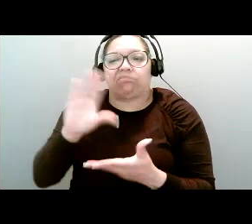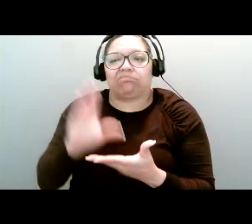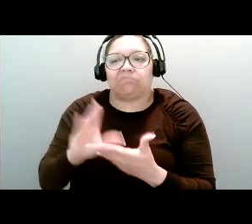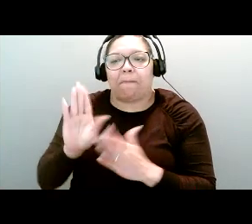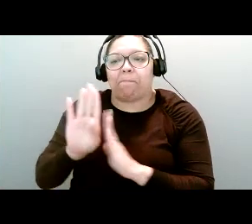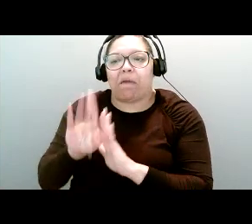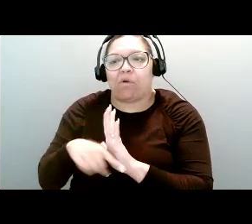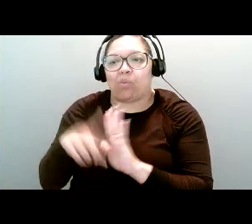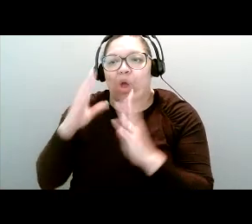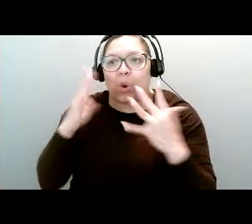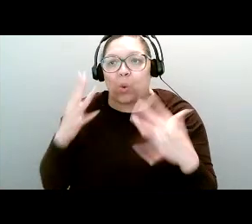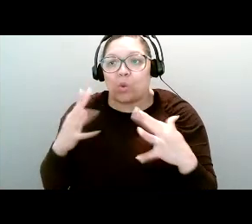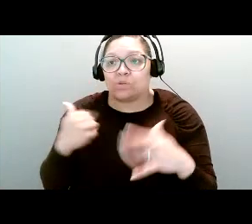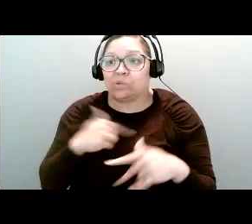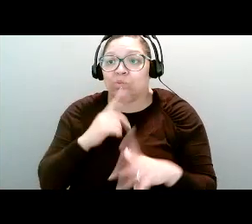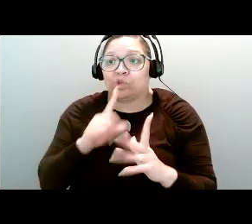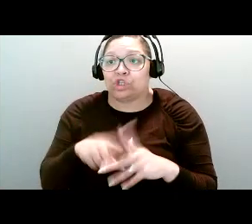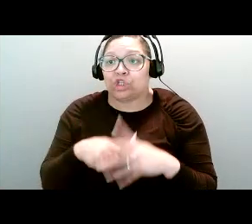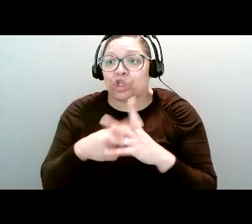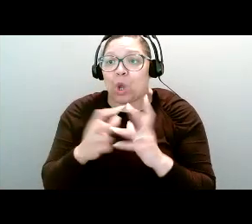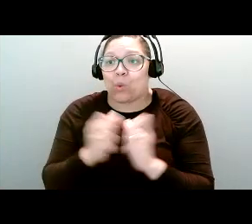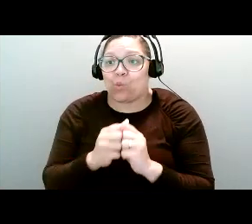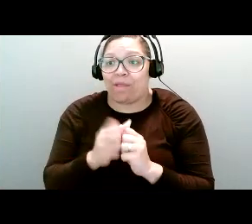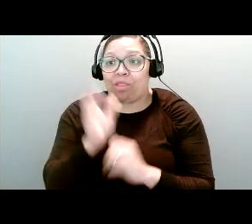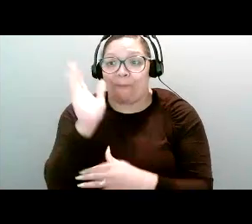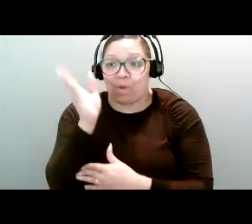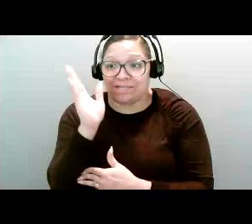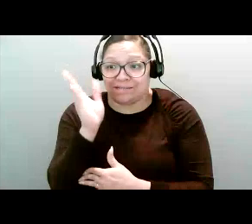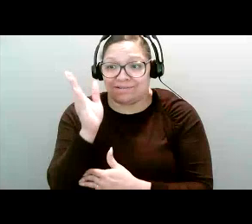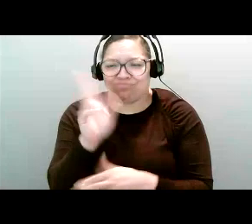We will start with a presentation, a short presentation,